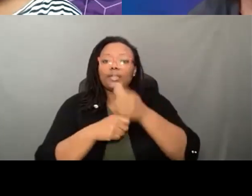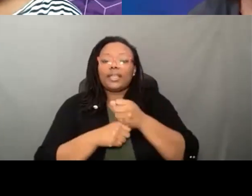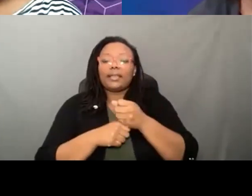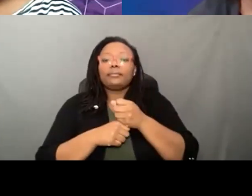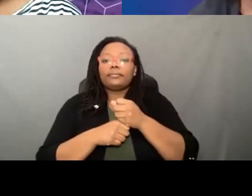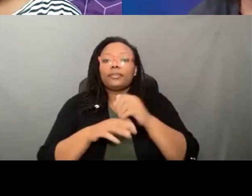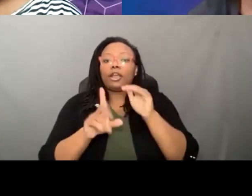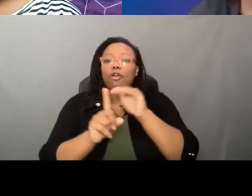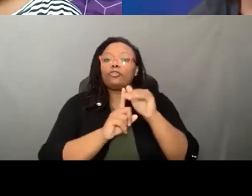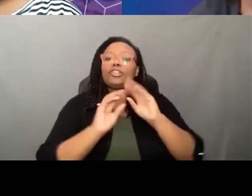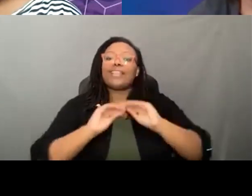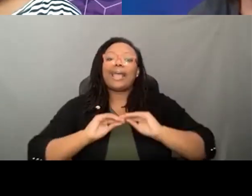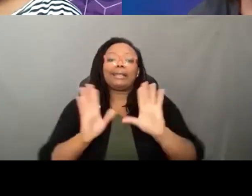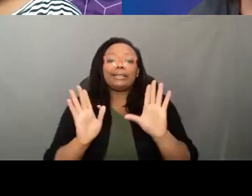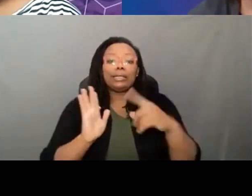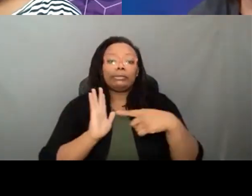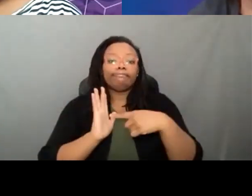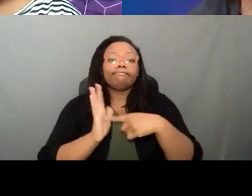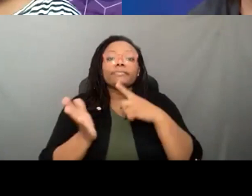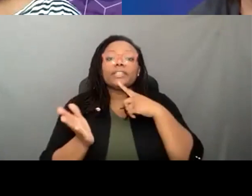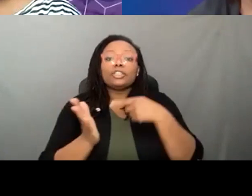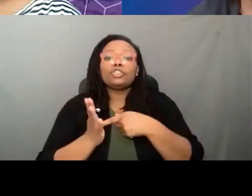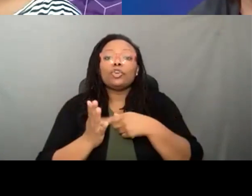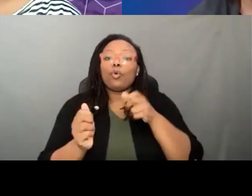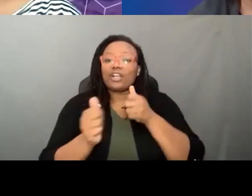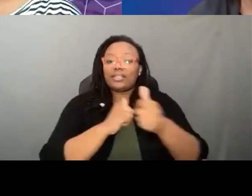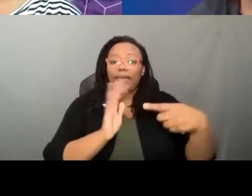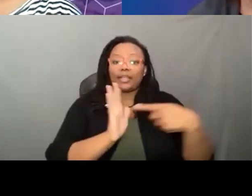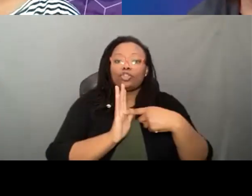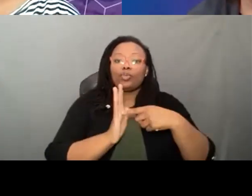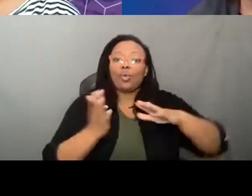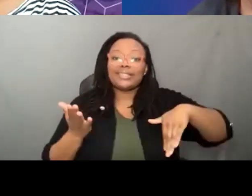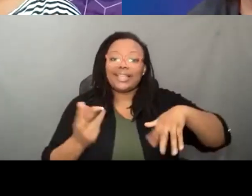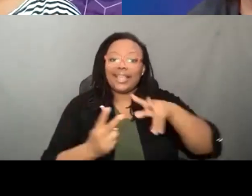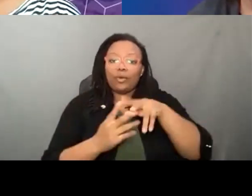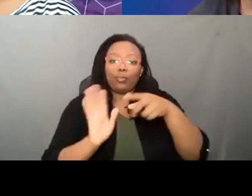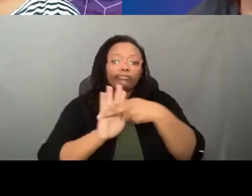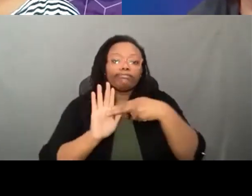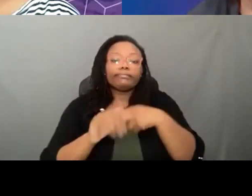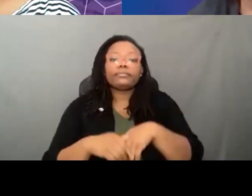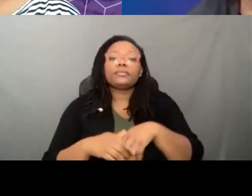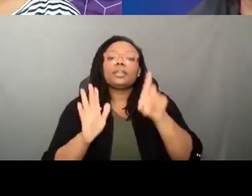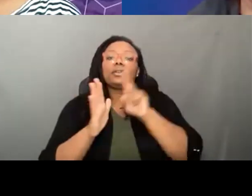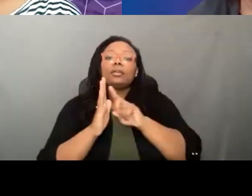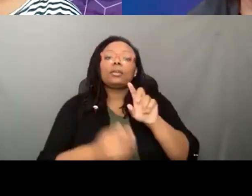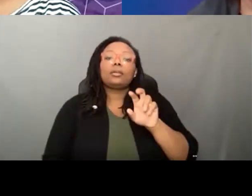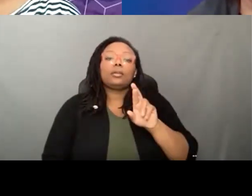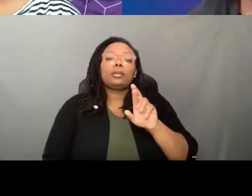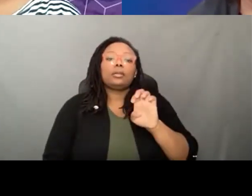that clearly indicate it's due, it's overdue. And again, Research.gov has a reporting dashboard